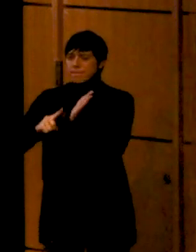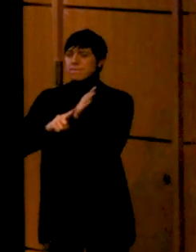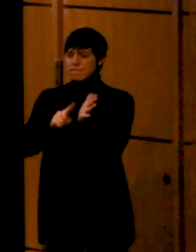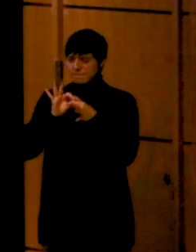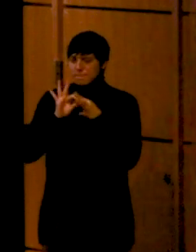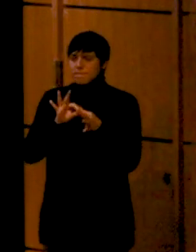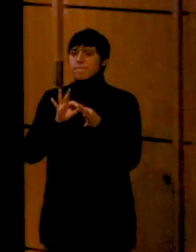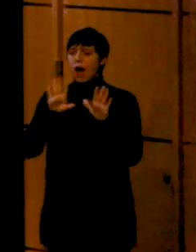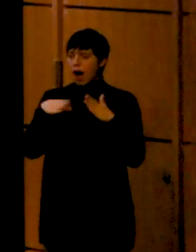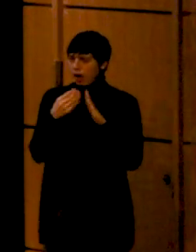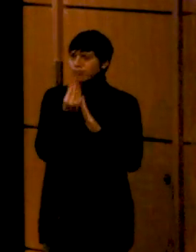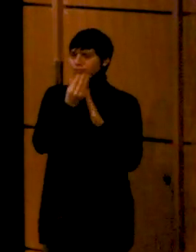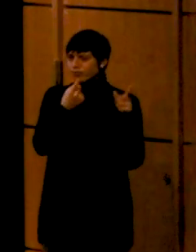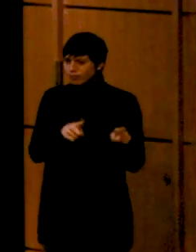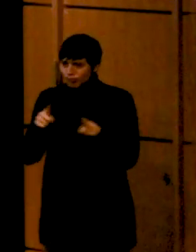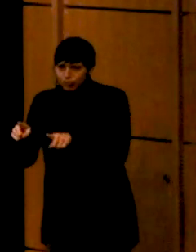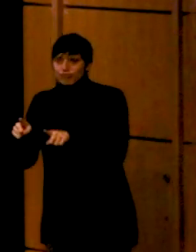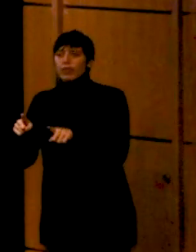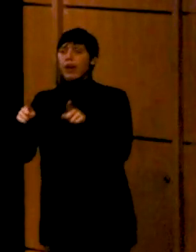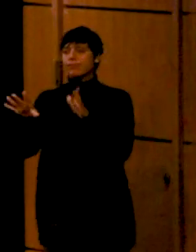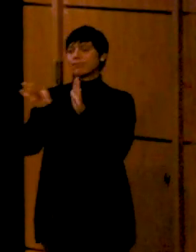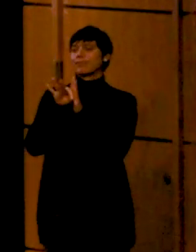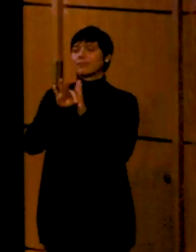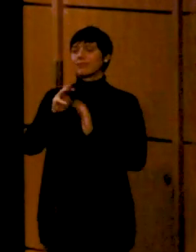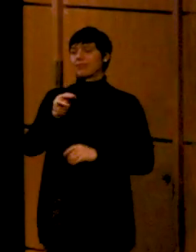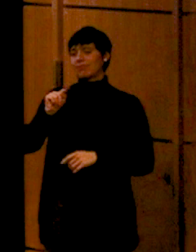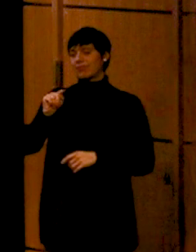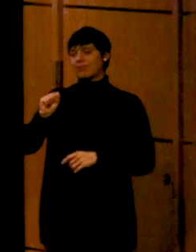anniversary moment at one of the most dramatic events in modern day history.